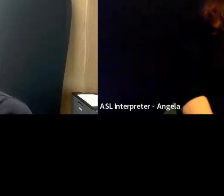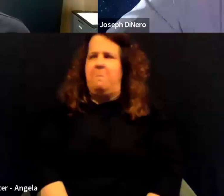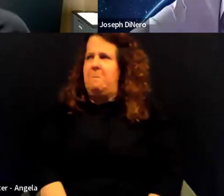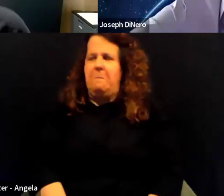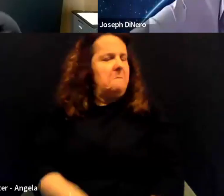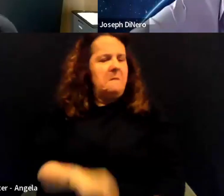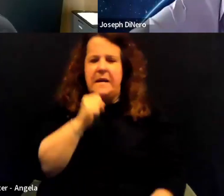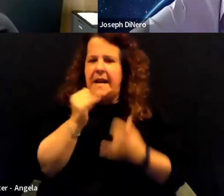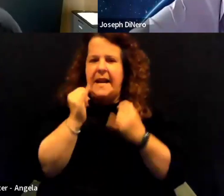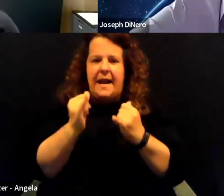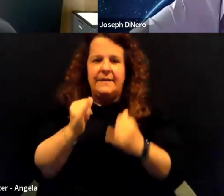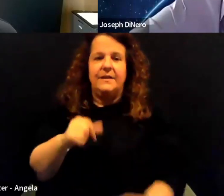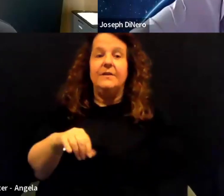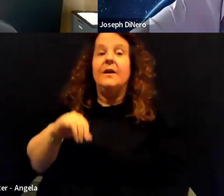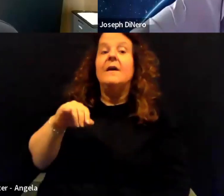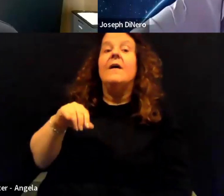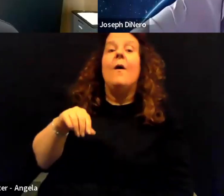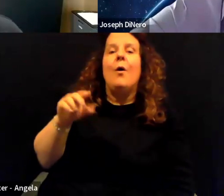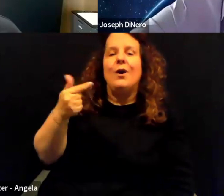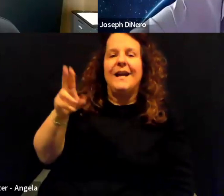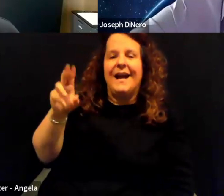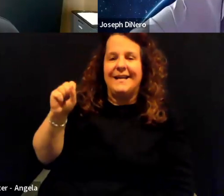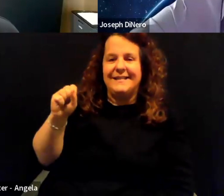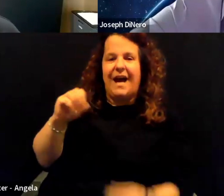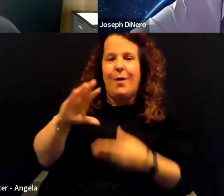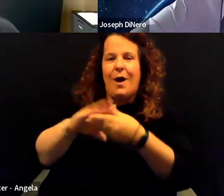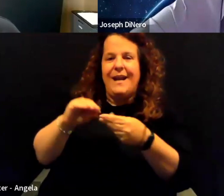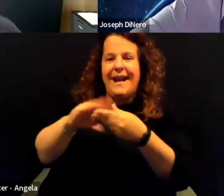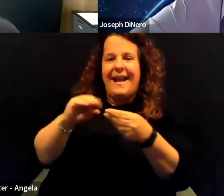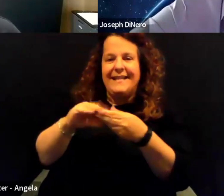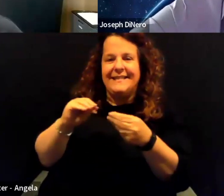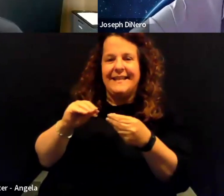Wait, before you continue, I want to, I want to actually speak to something that Aaron said.